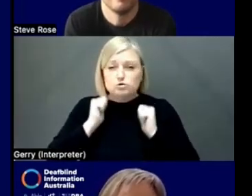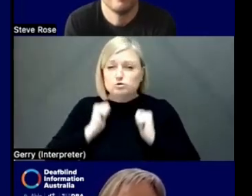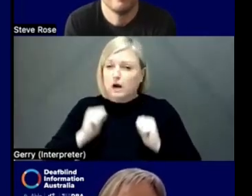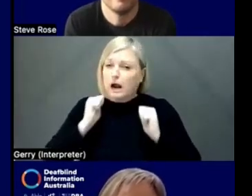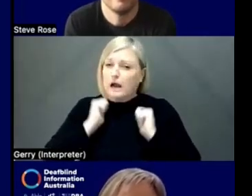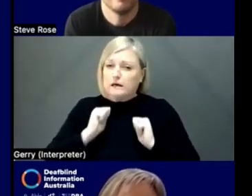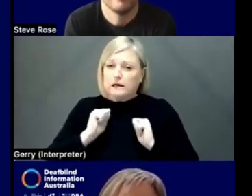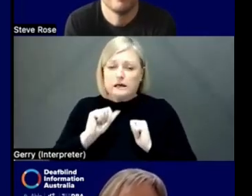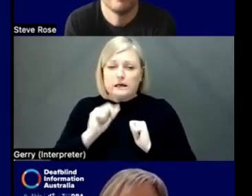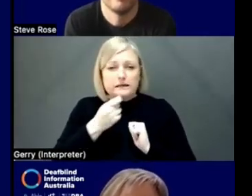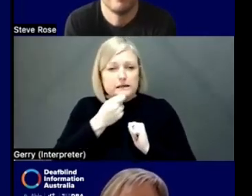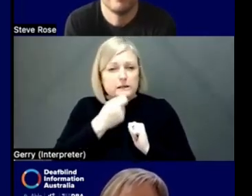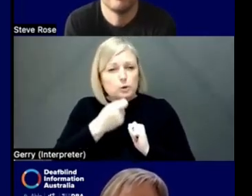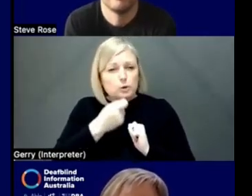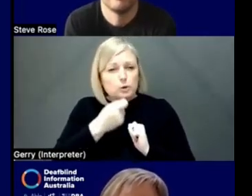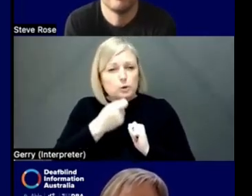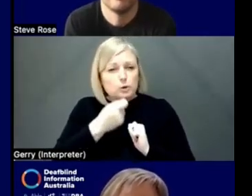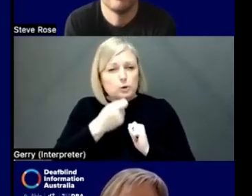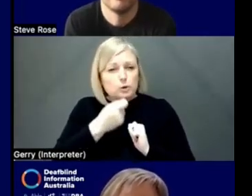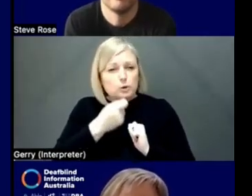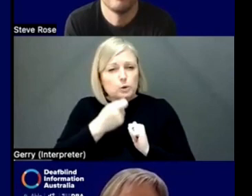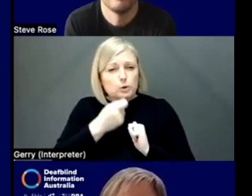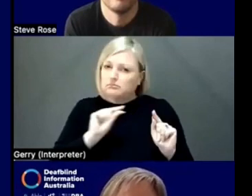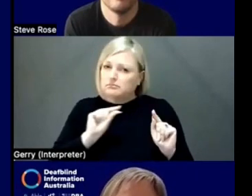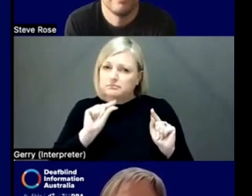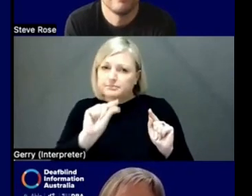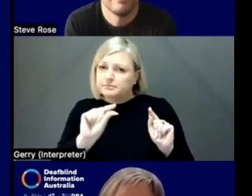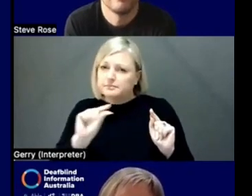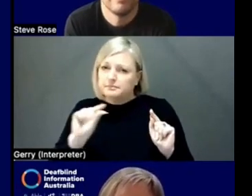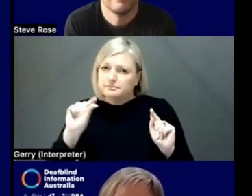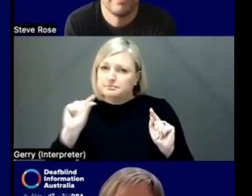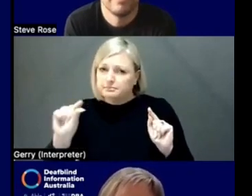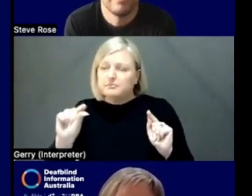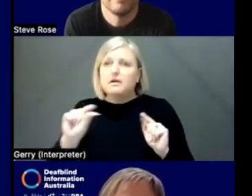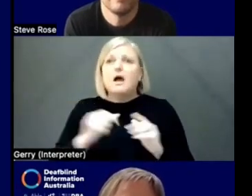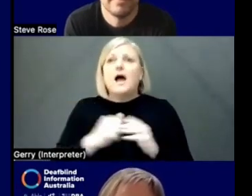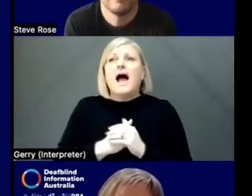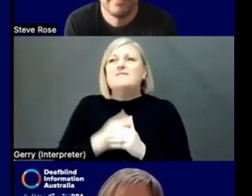bit training for people working with people with acquired deafblindness but a whole lot less for congenital,